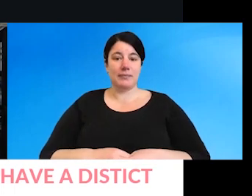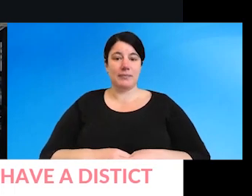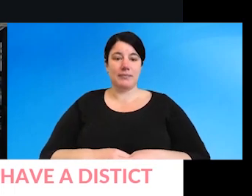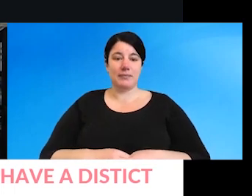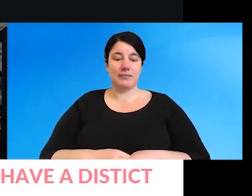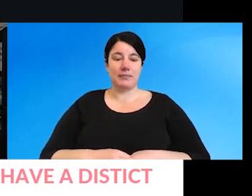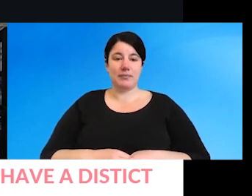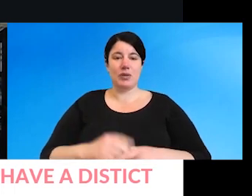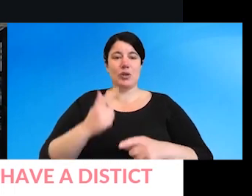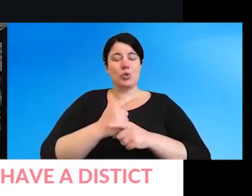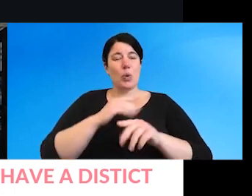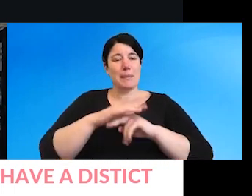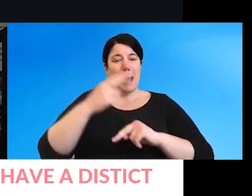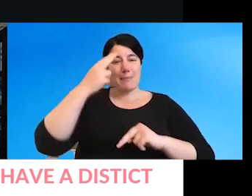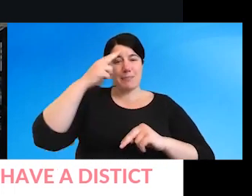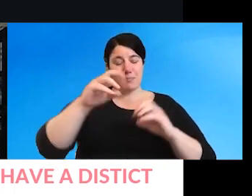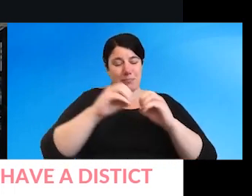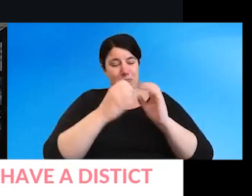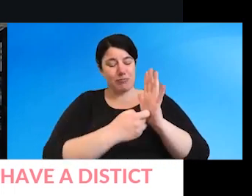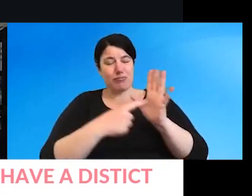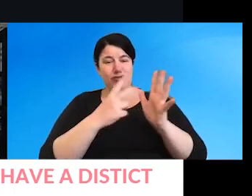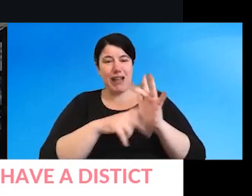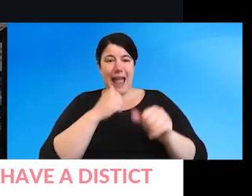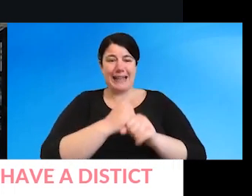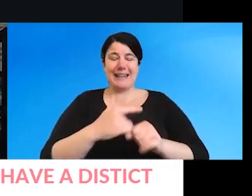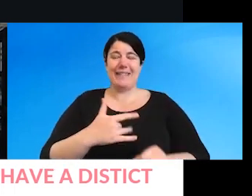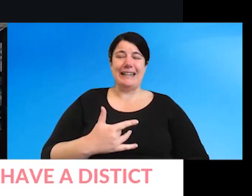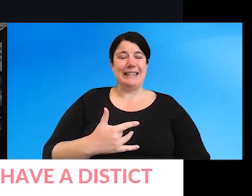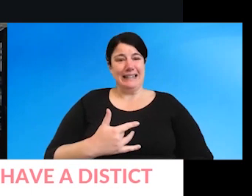really awkward and cringy. When people talk about their personal